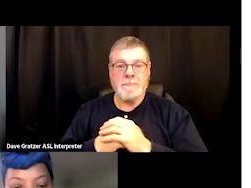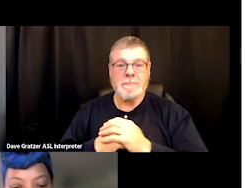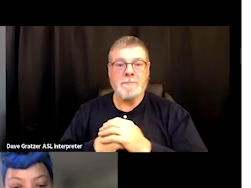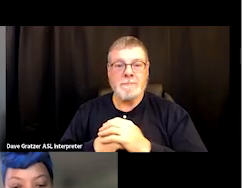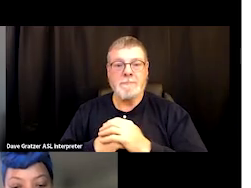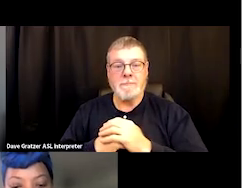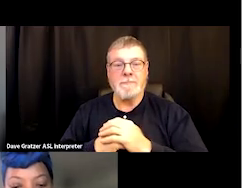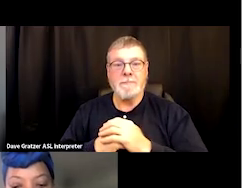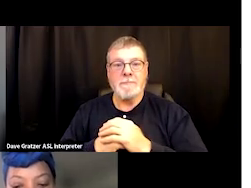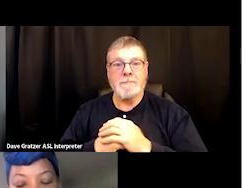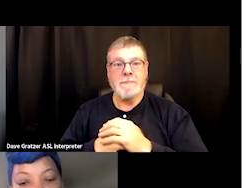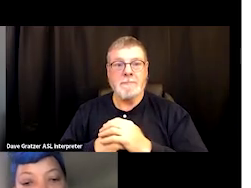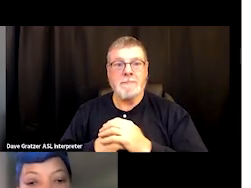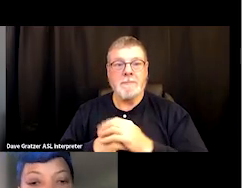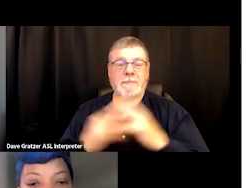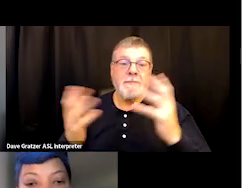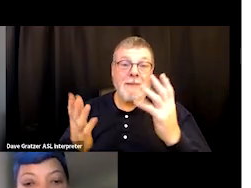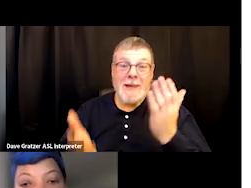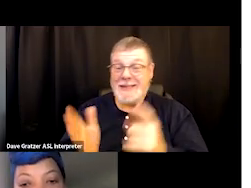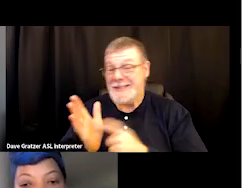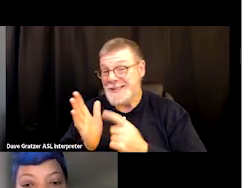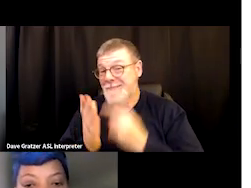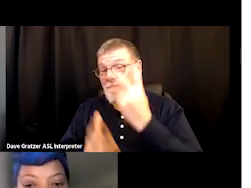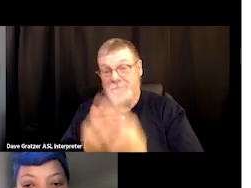So you know you may have to do both, and that's okay.